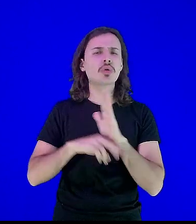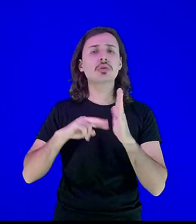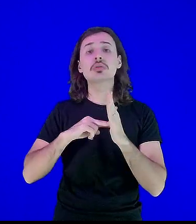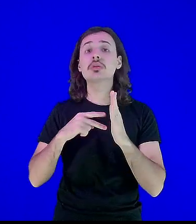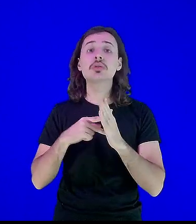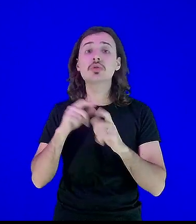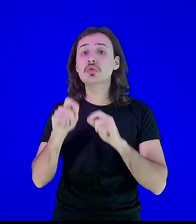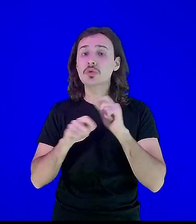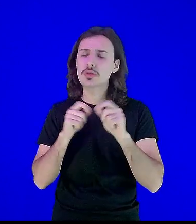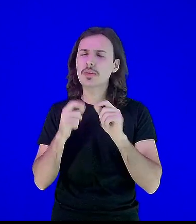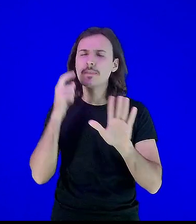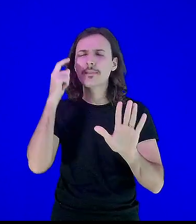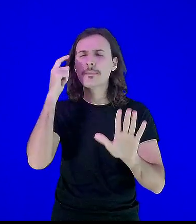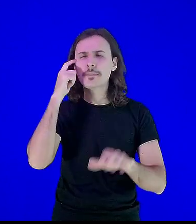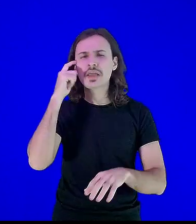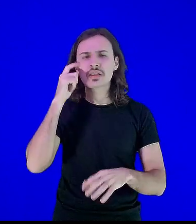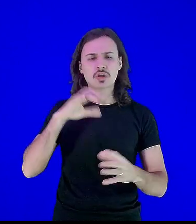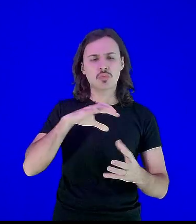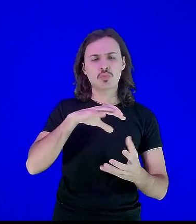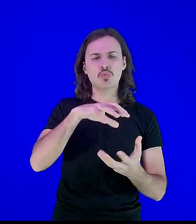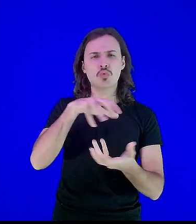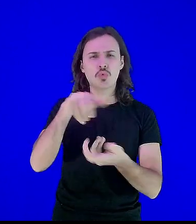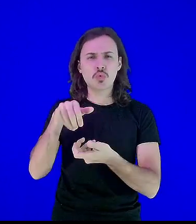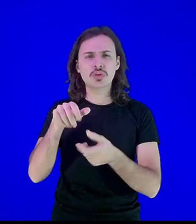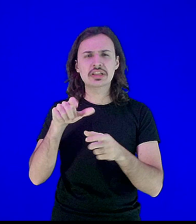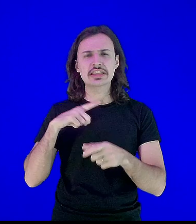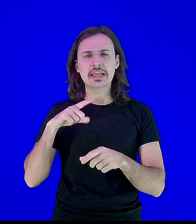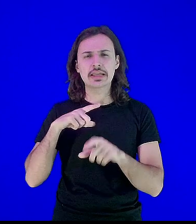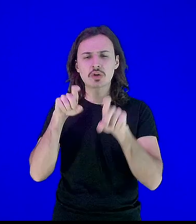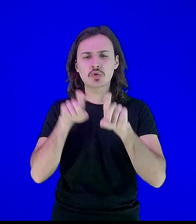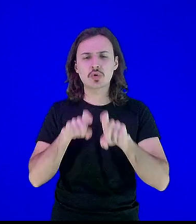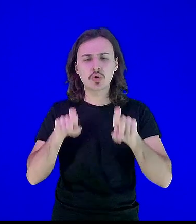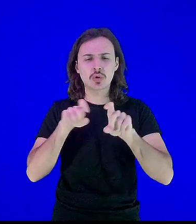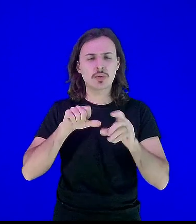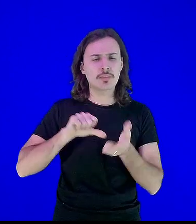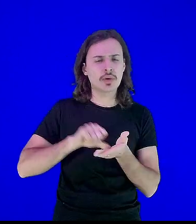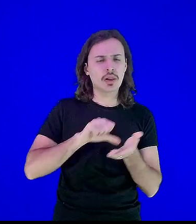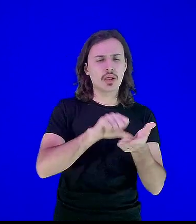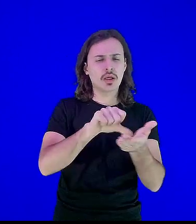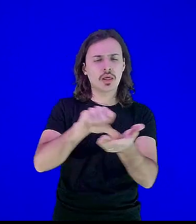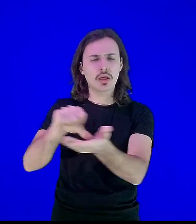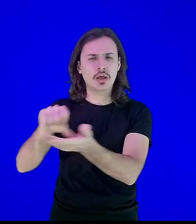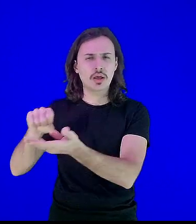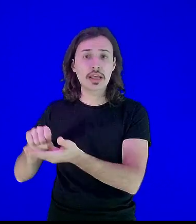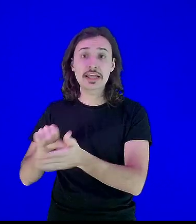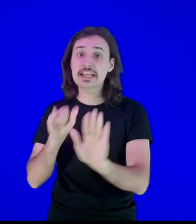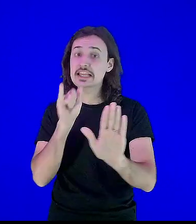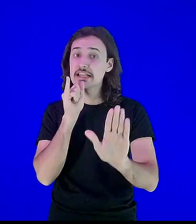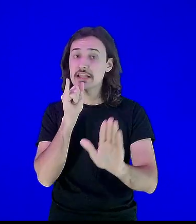let's think a user from Germany want to access LetraSinal